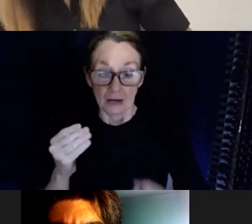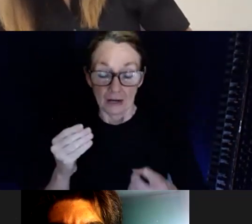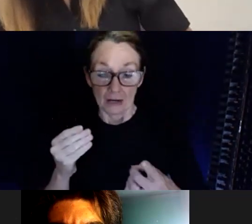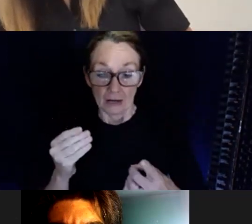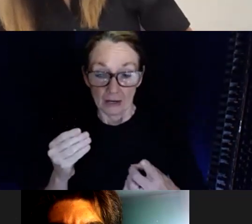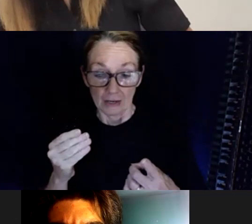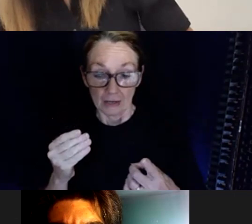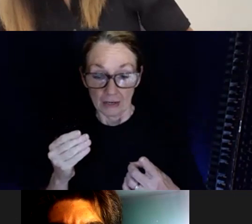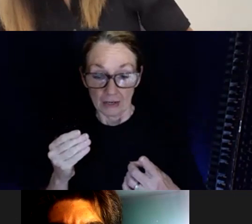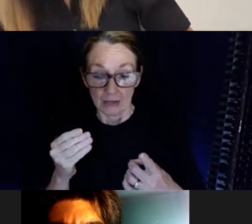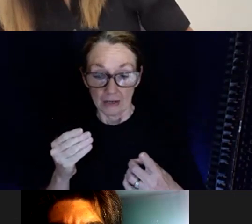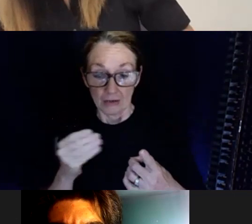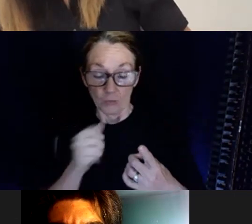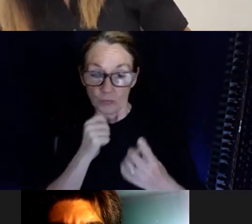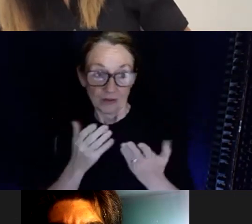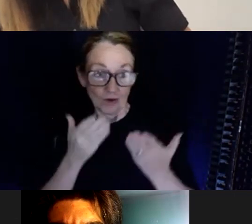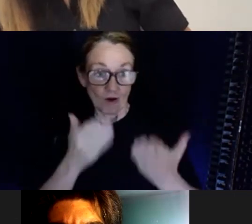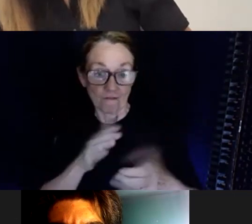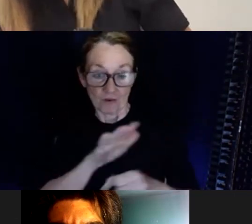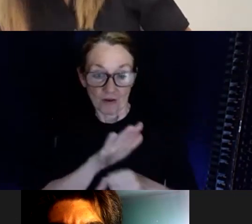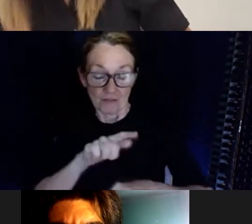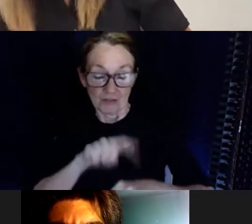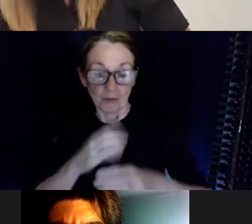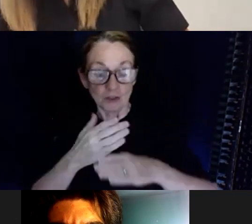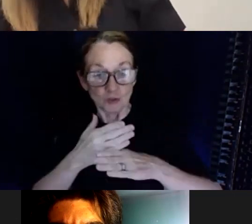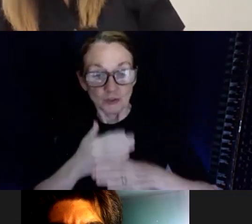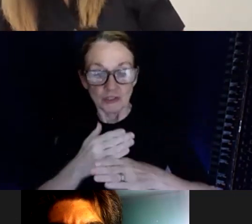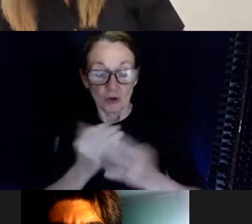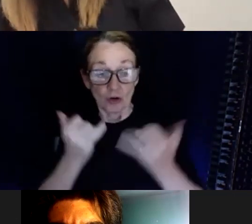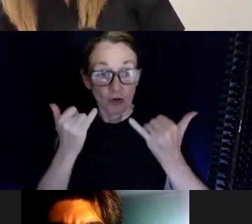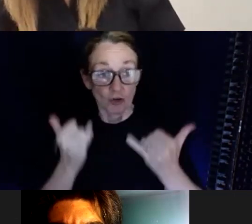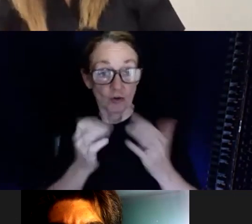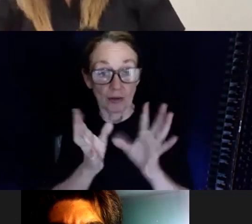THAT'S SOMETHING TO THINK ABOUT.